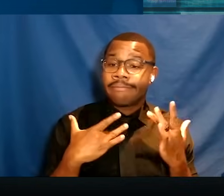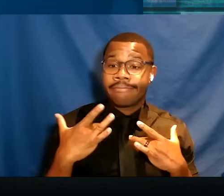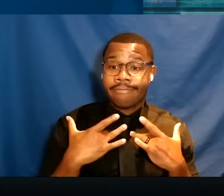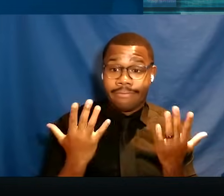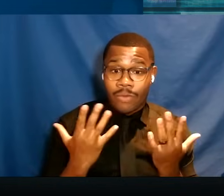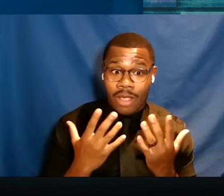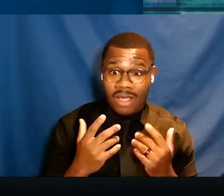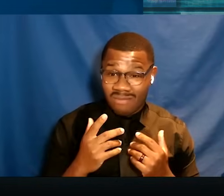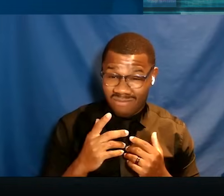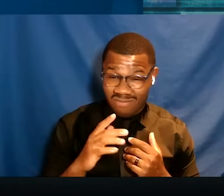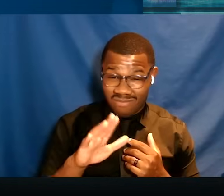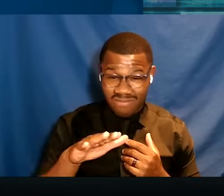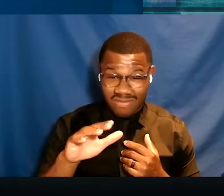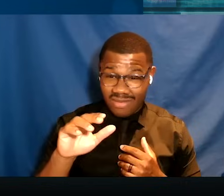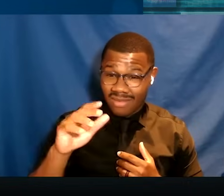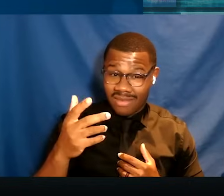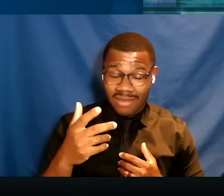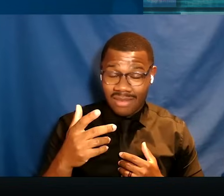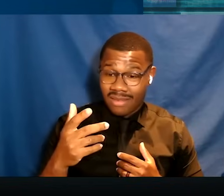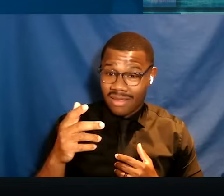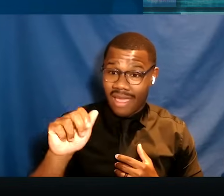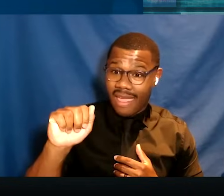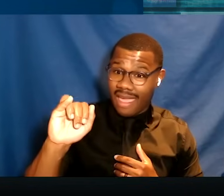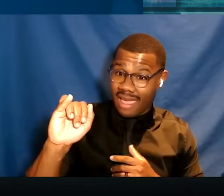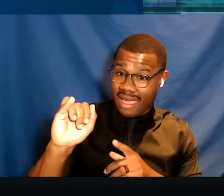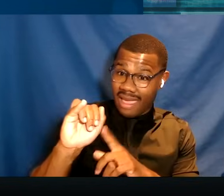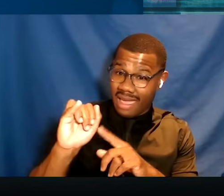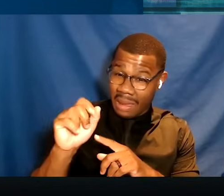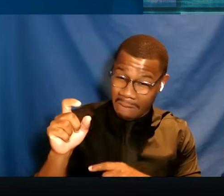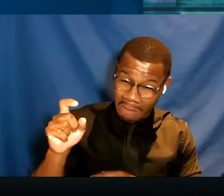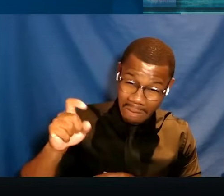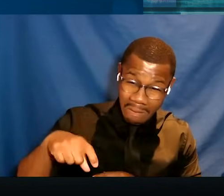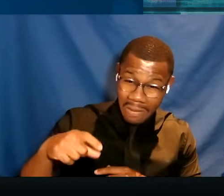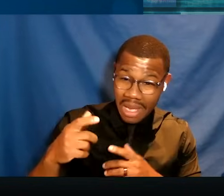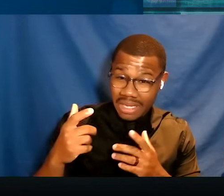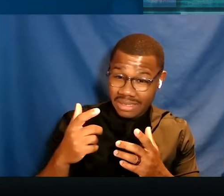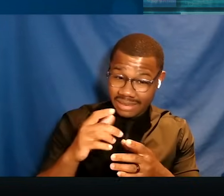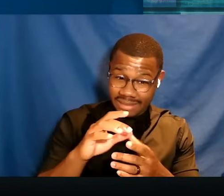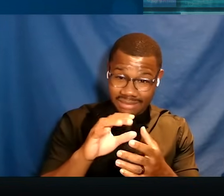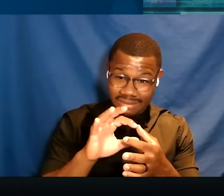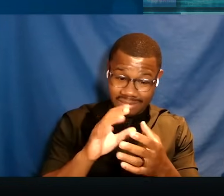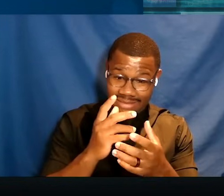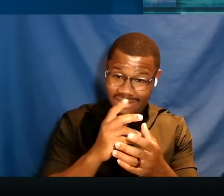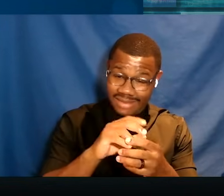do we have to have AI in the contract at all? You know, there's some people who just don't want to be scanned.